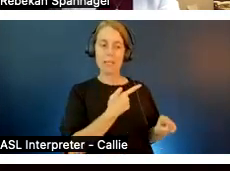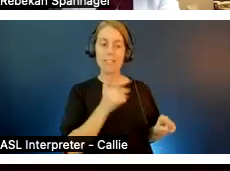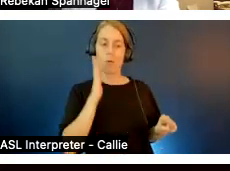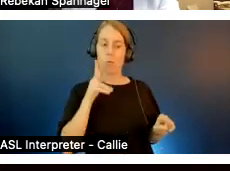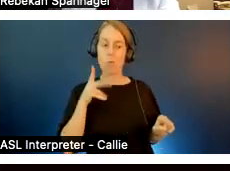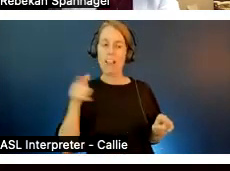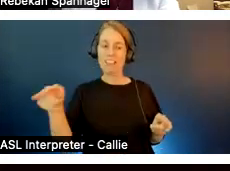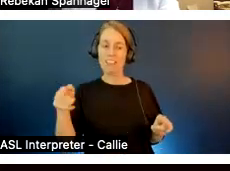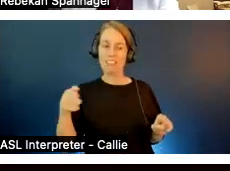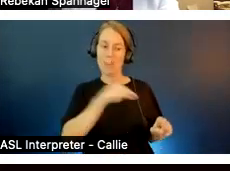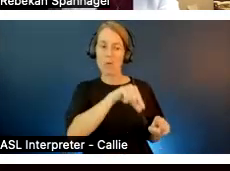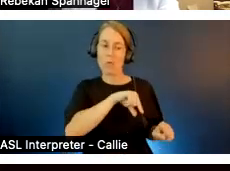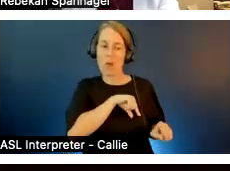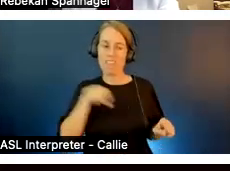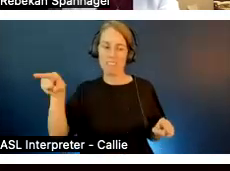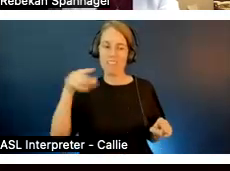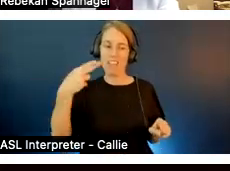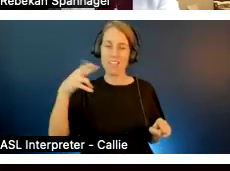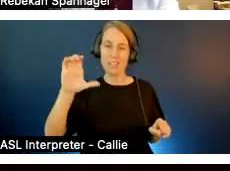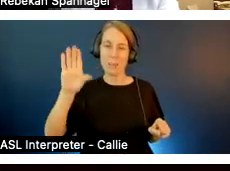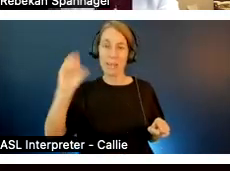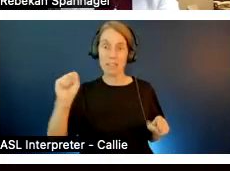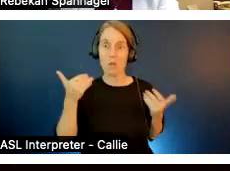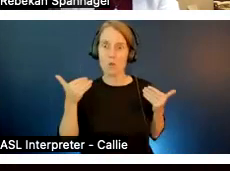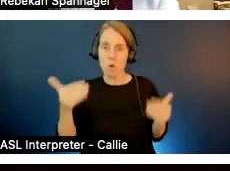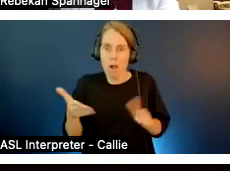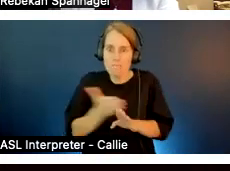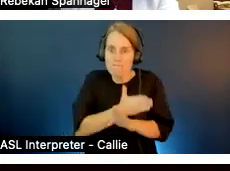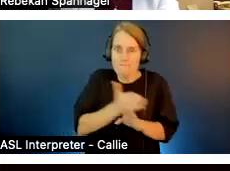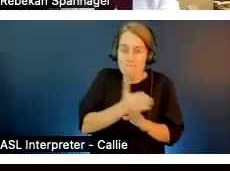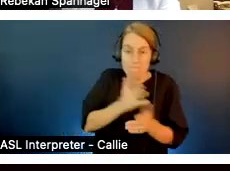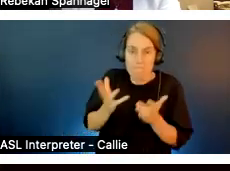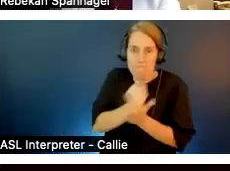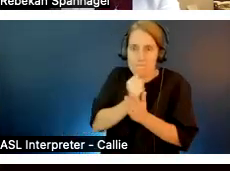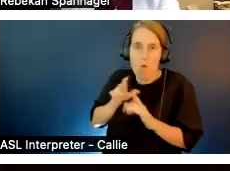that waiting get get a finding of eligibility um get on that waiting list and get on it as quickly